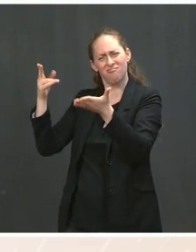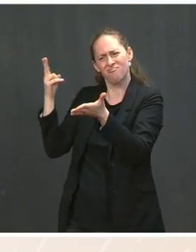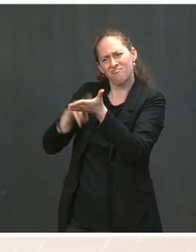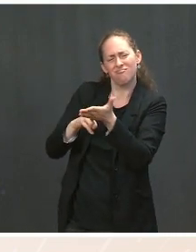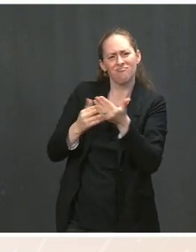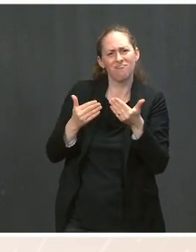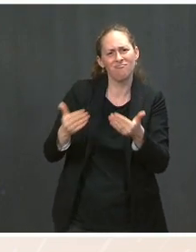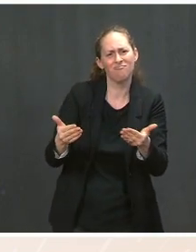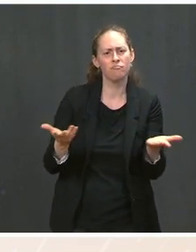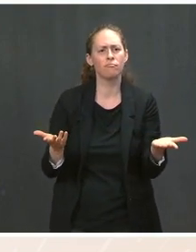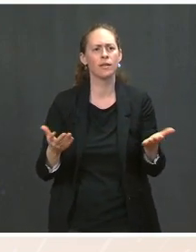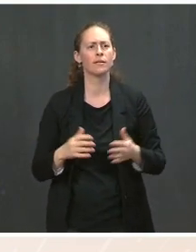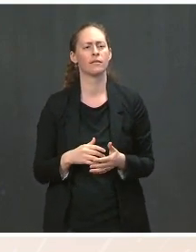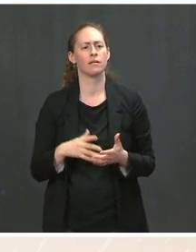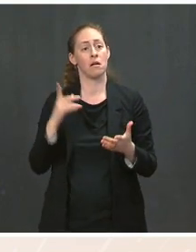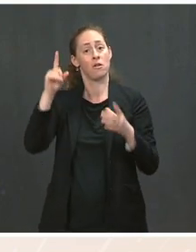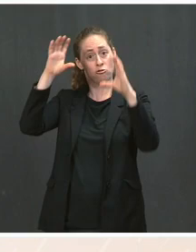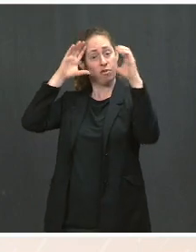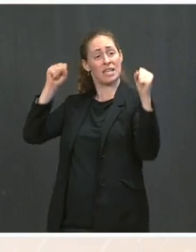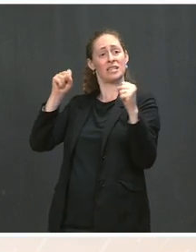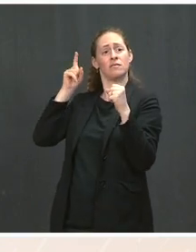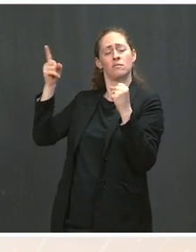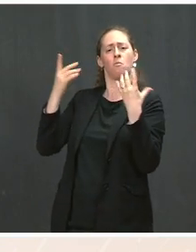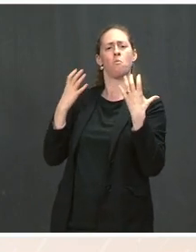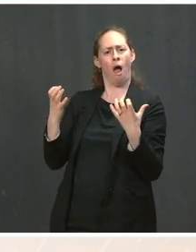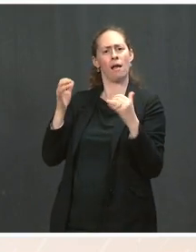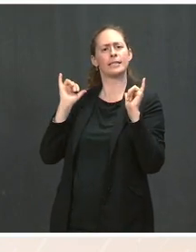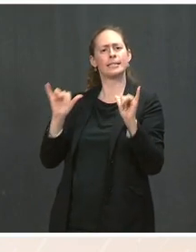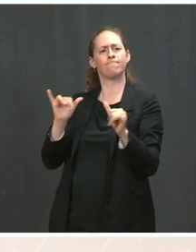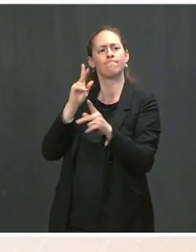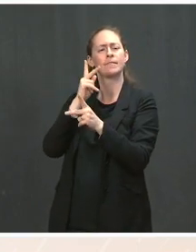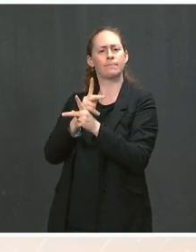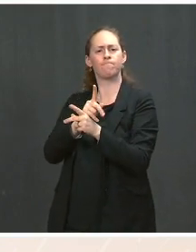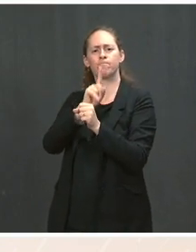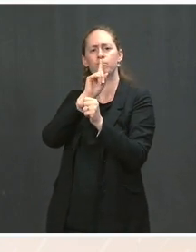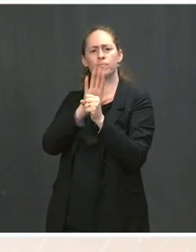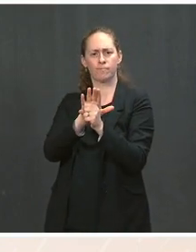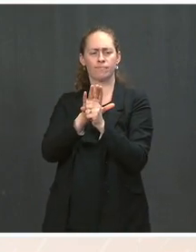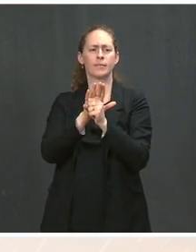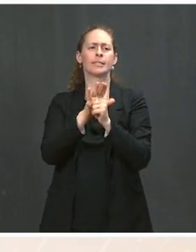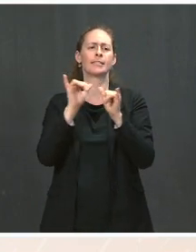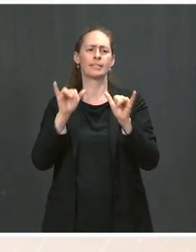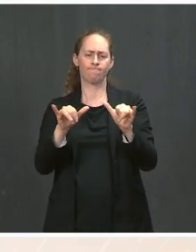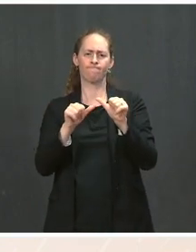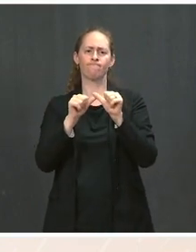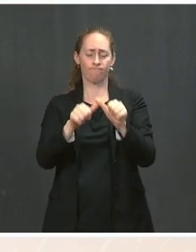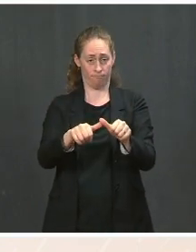that the President remains committed to this issue. He is somebody who believes that refugees,